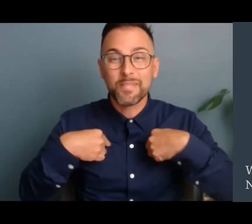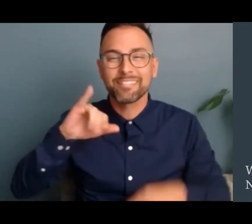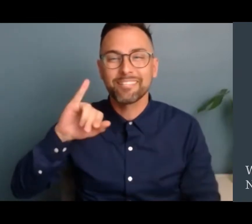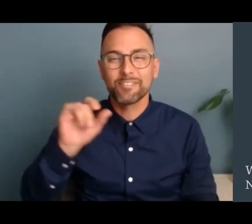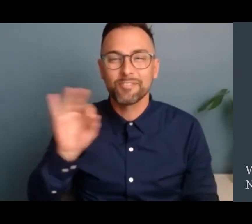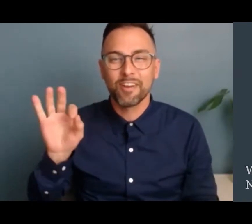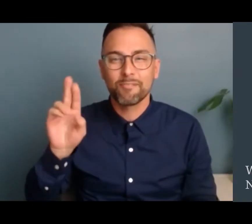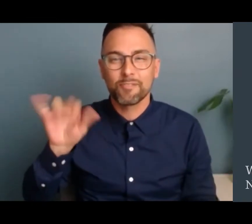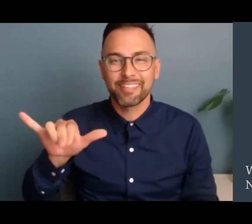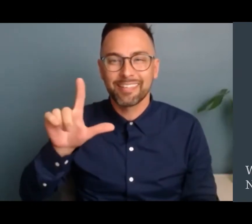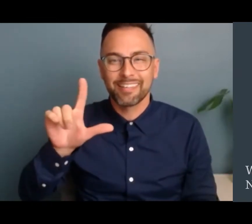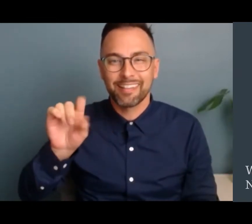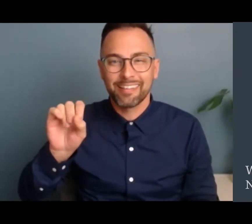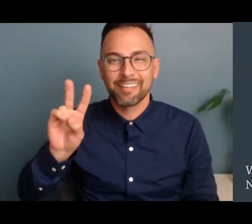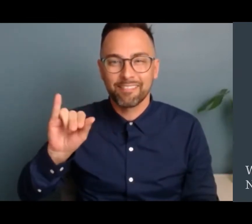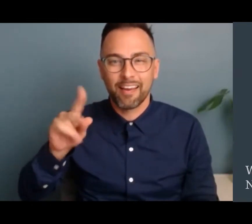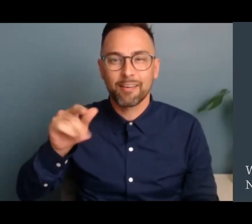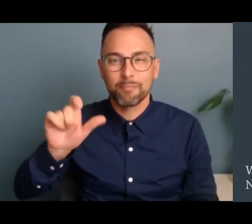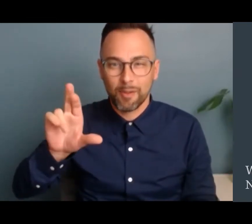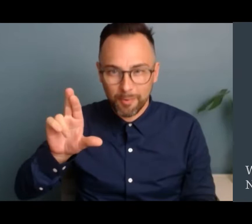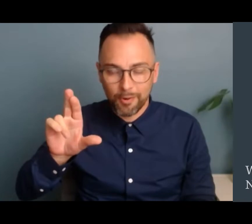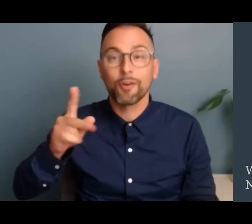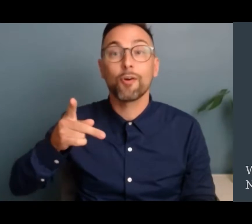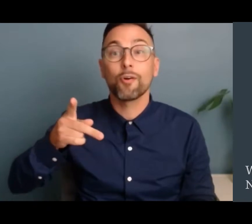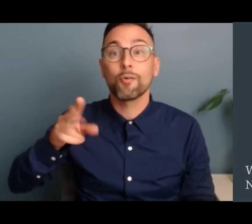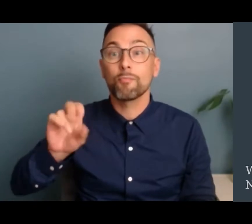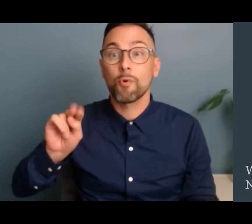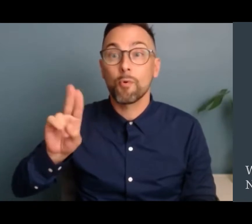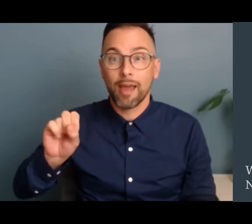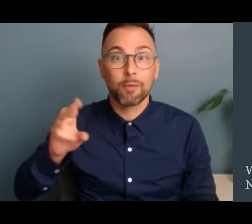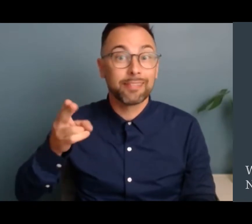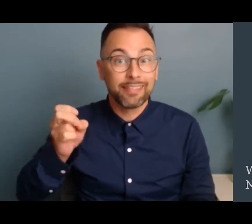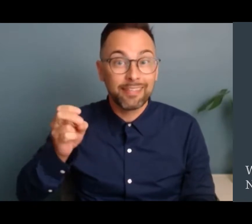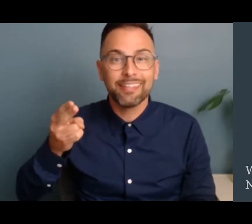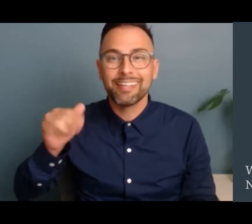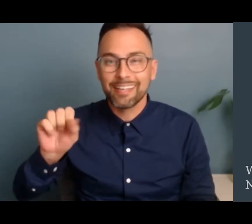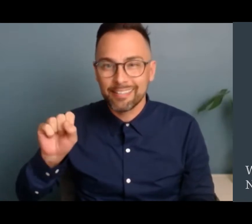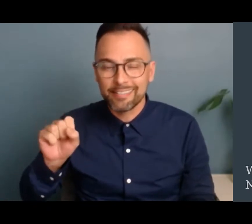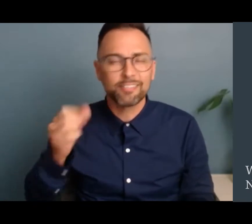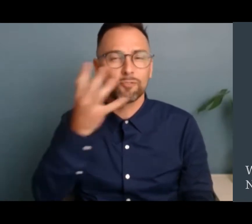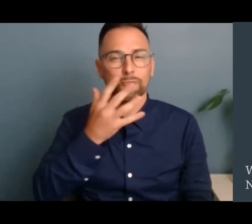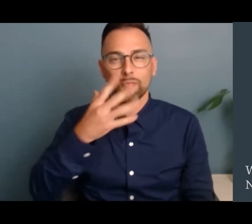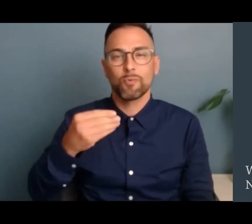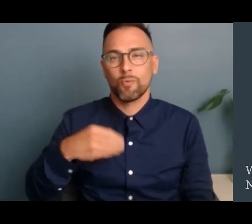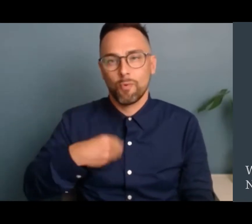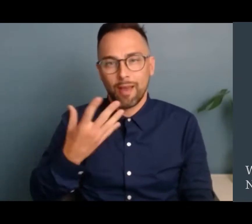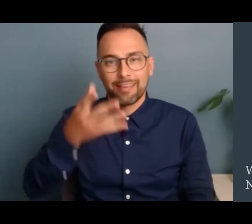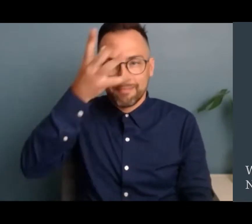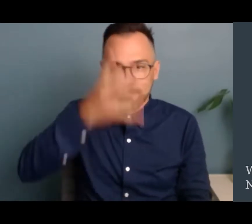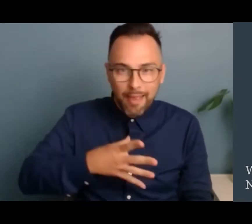I am Jeffrey Levi Palmer, and I coordinate the research team.